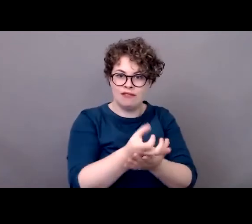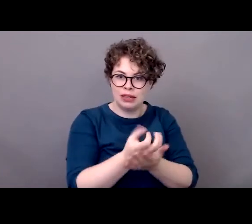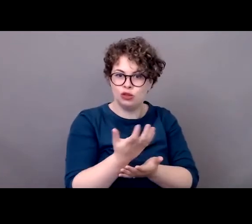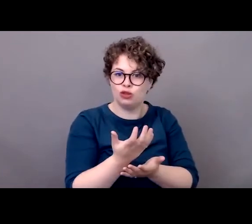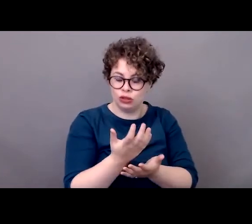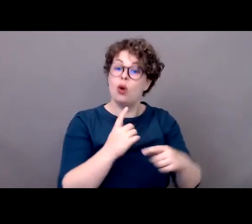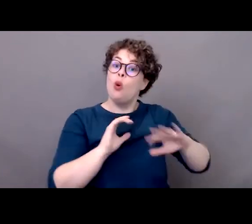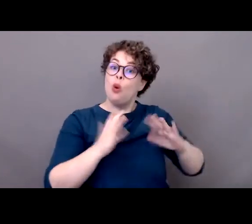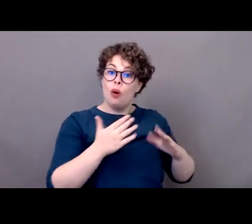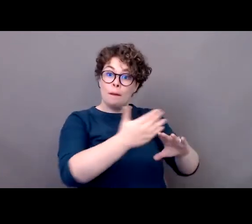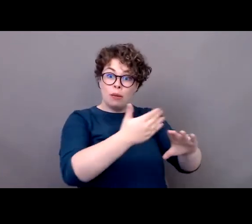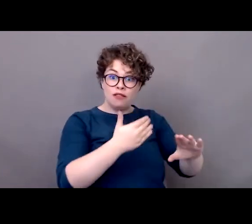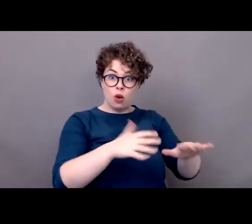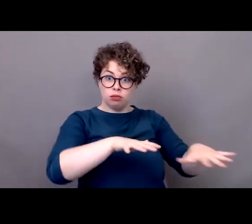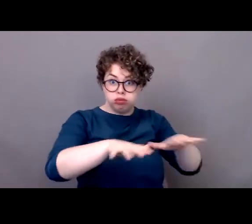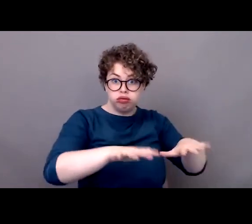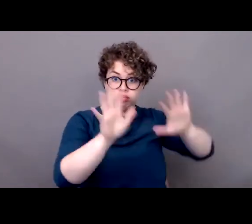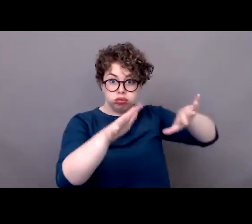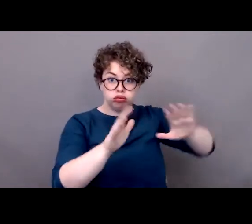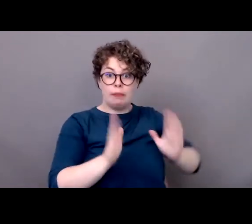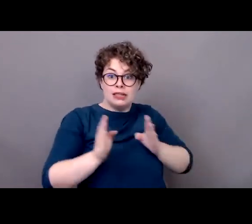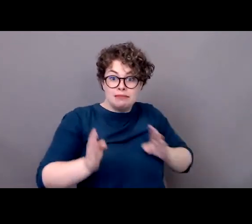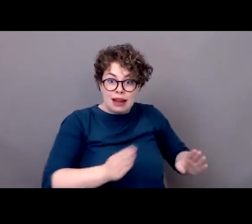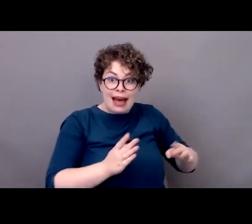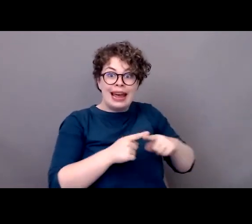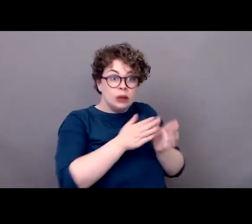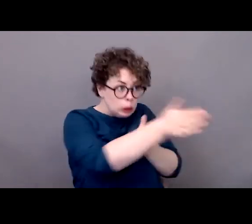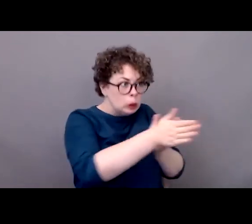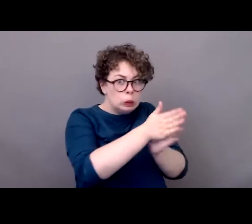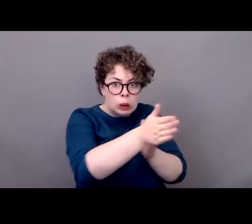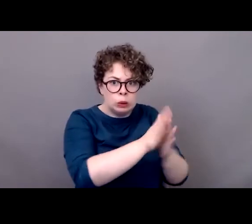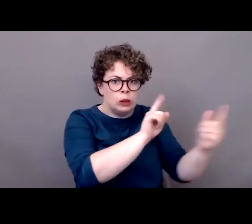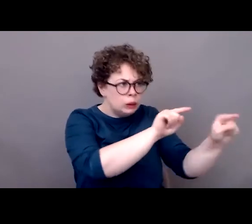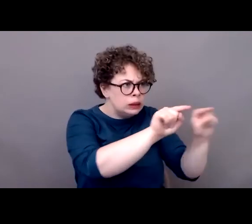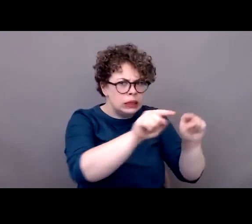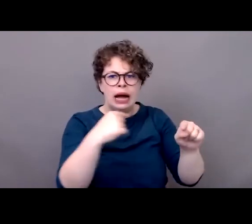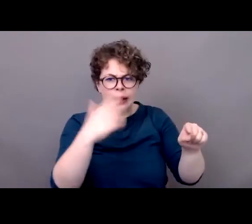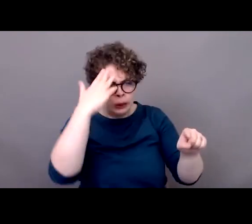happens, you have already preliminary data that helps inform your programming. Other contexts,